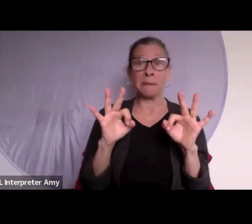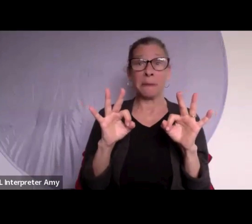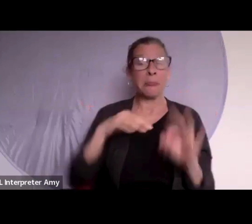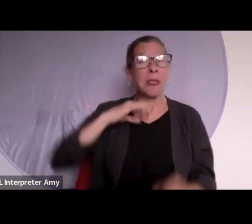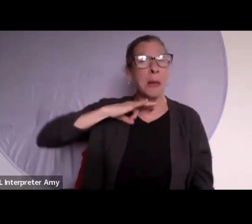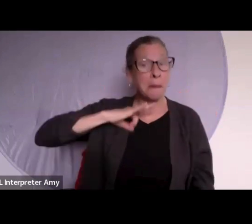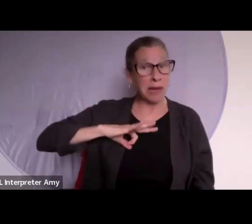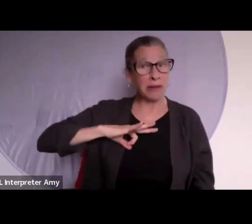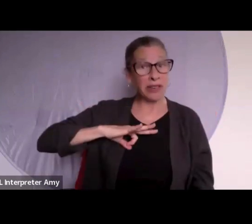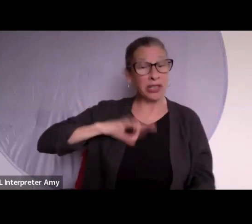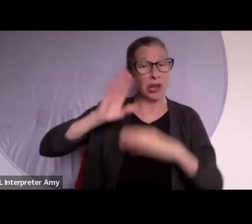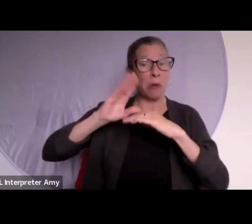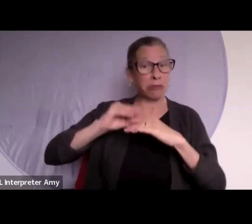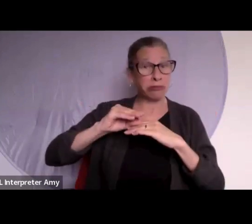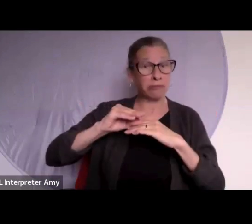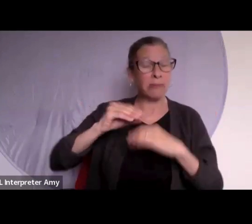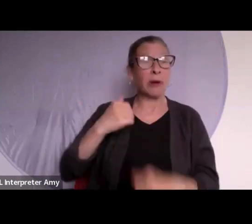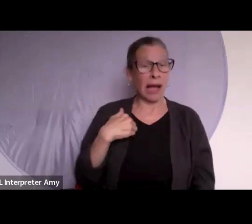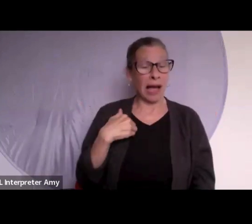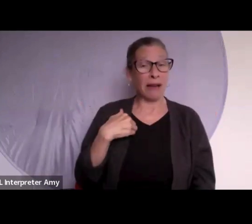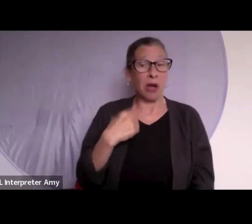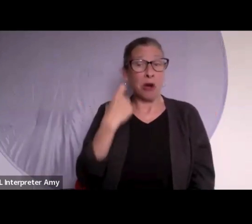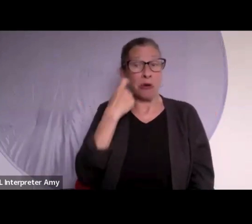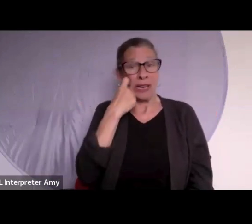discounts. We just did an event with the City College and I